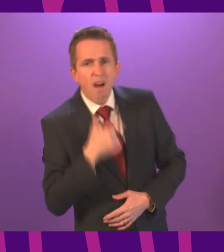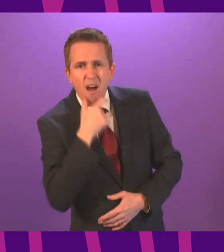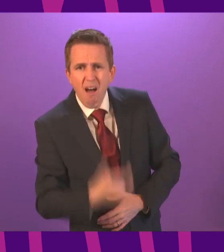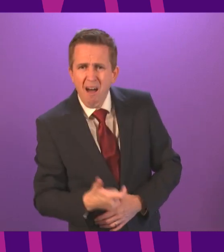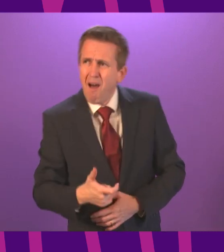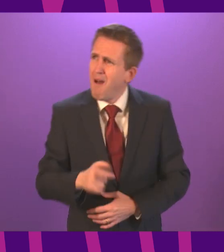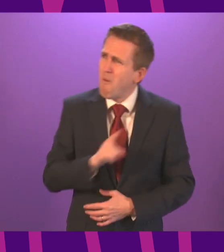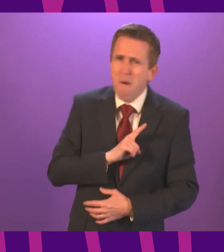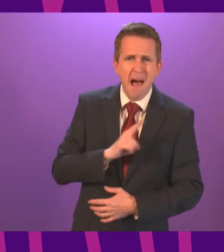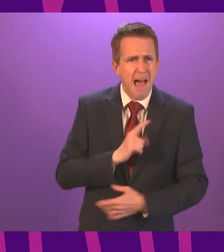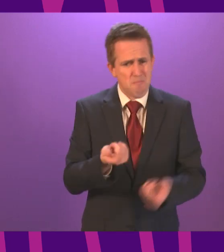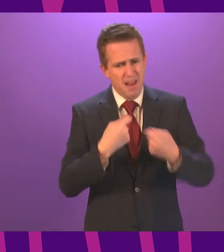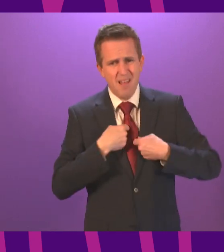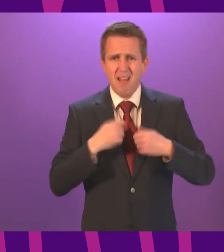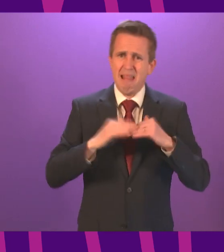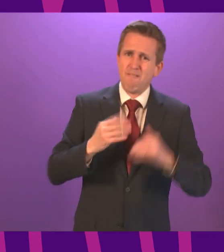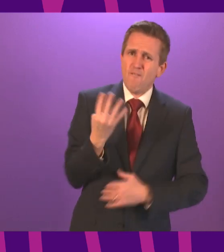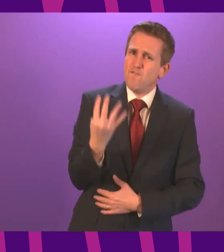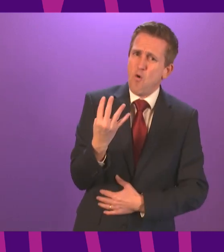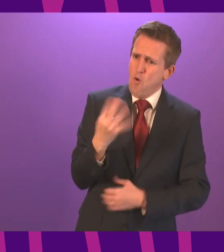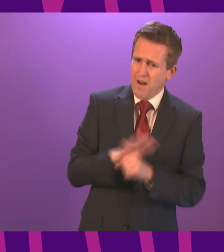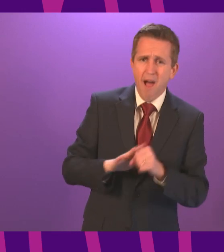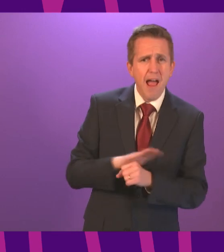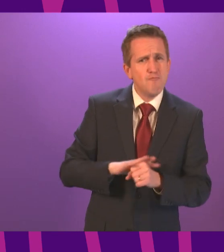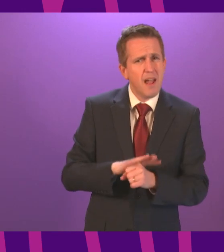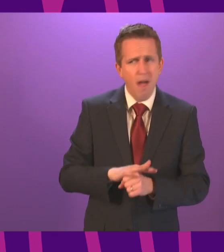ask many who have already done so much. Some small business owners who have invested heavily